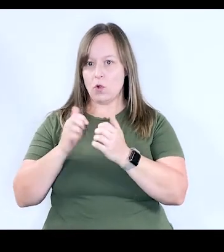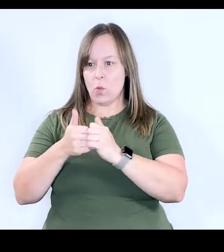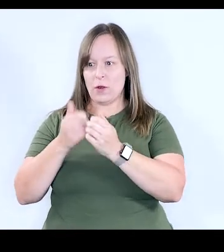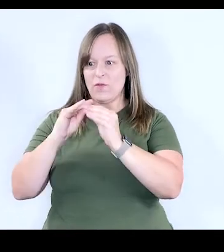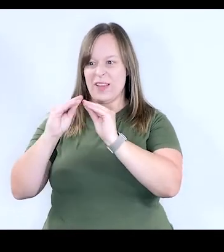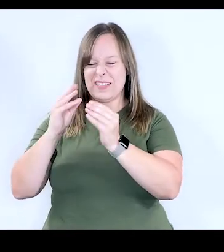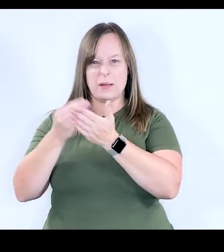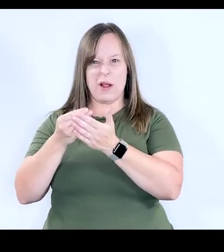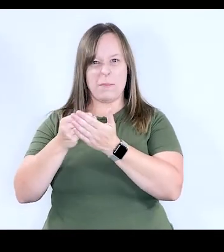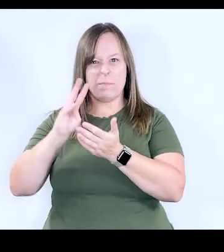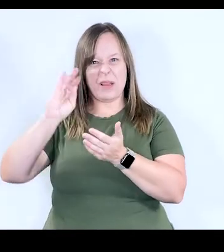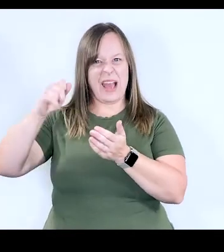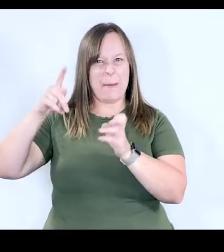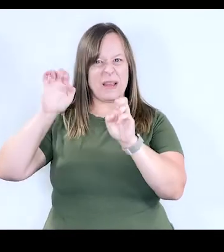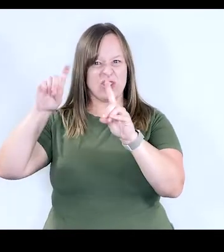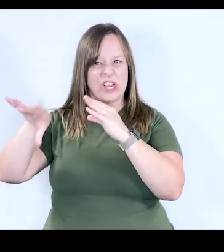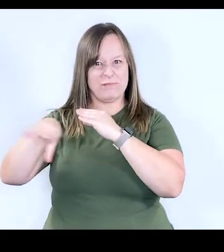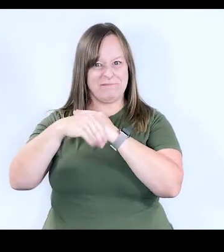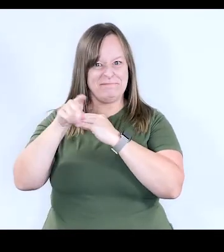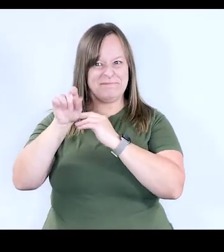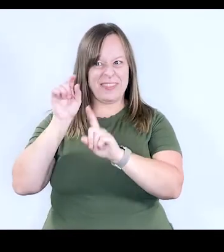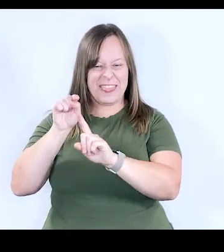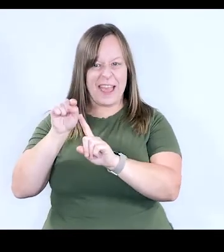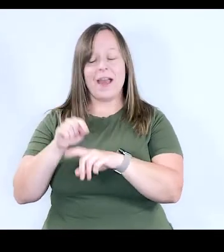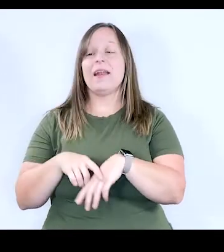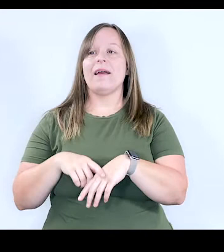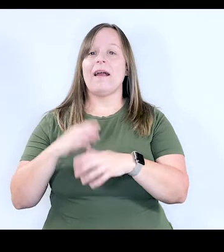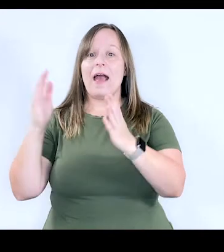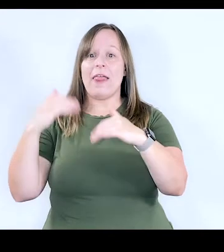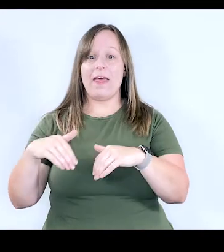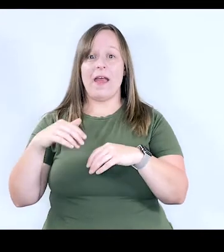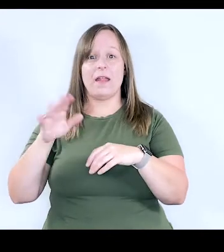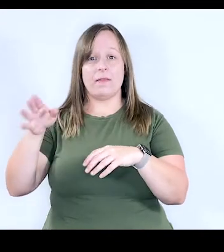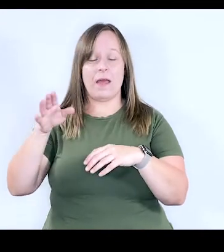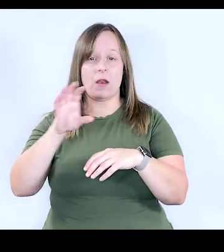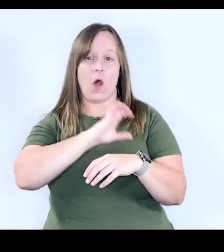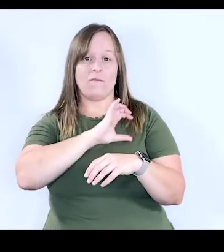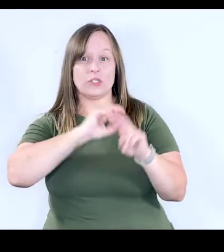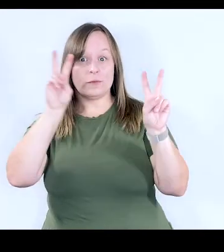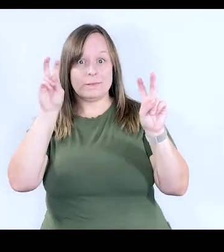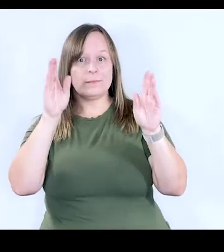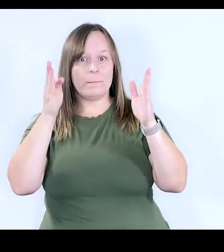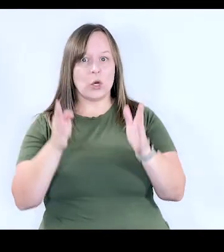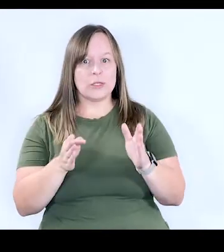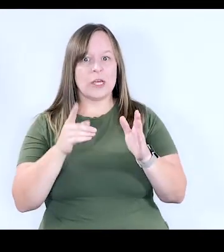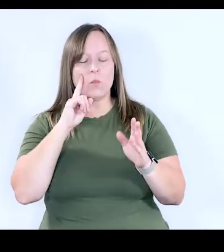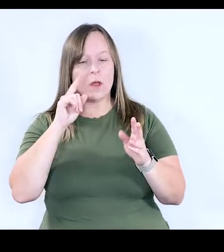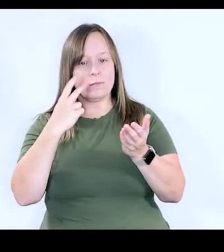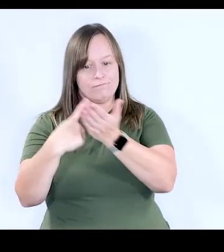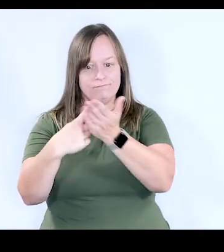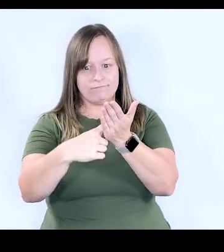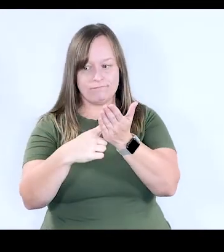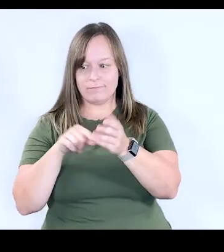so the compensatory education services you're seeking. And then a hearing officer will be assigned to the case and will make a decision after hearing